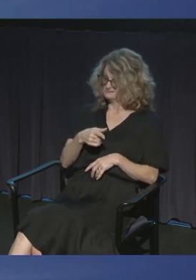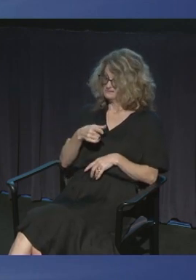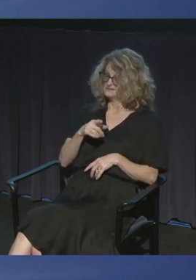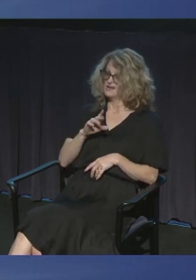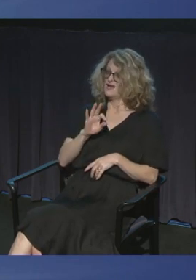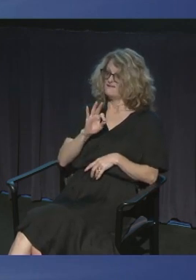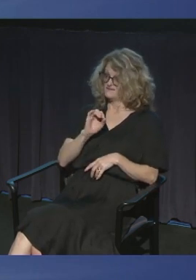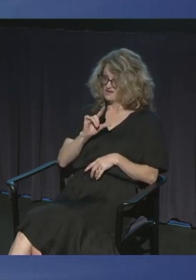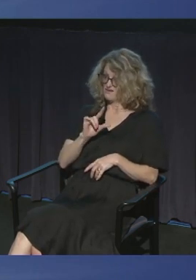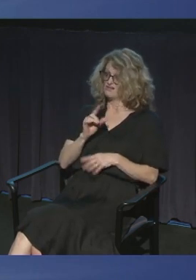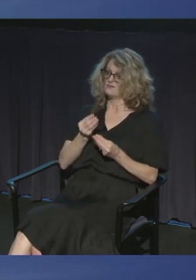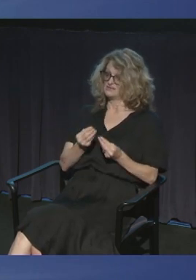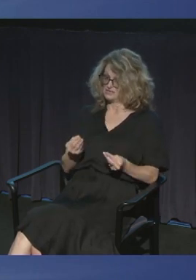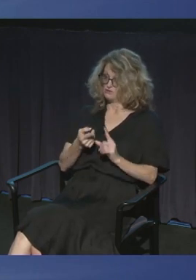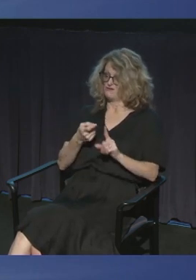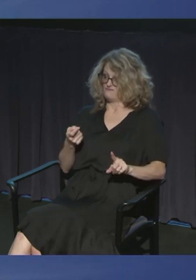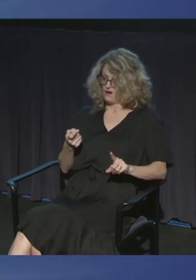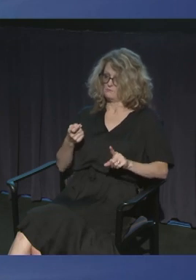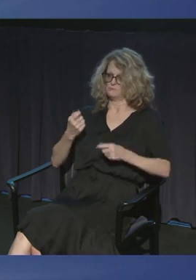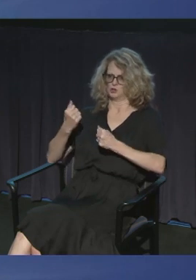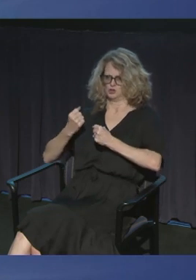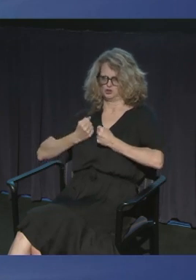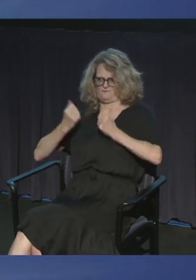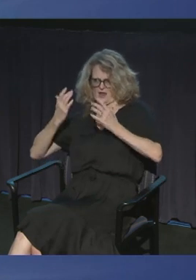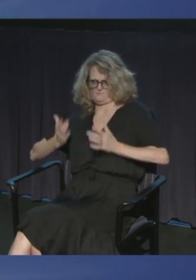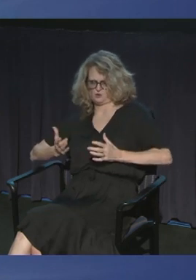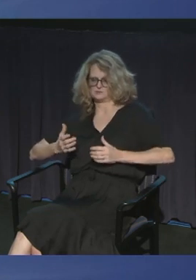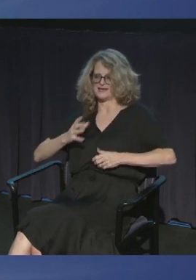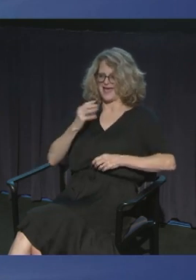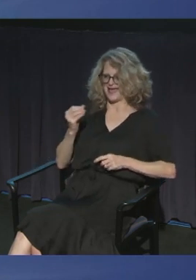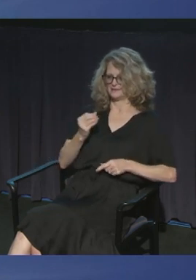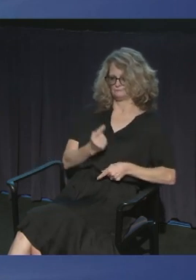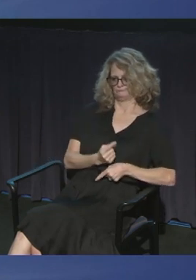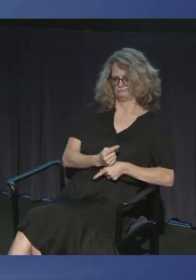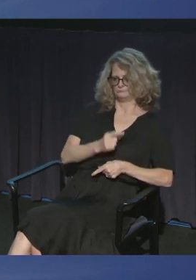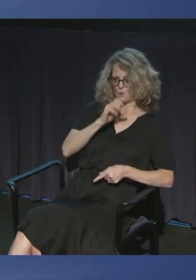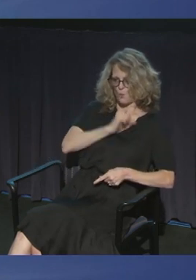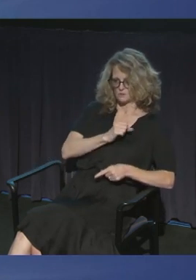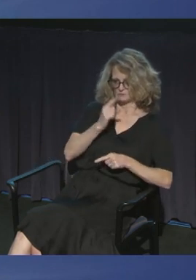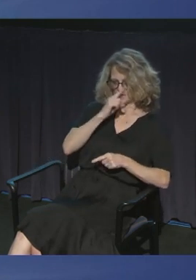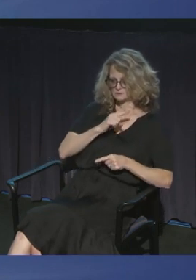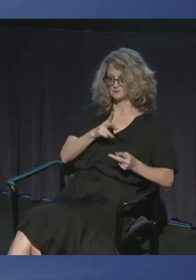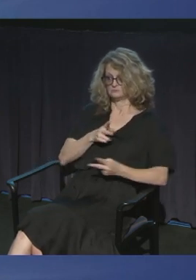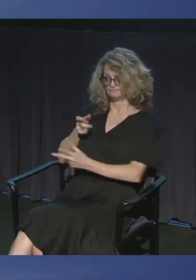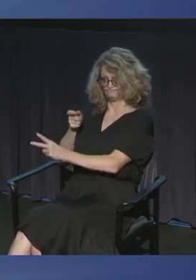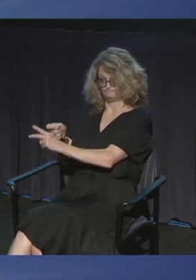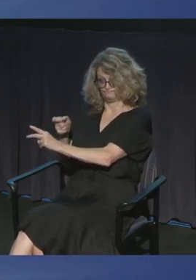FECAL MATERIAL FROM THE LEAD SURVIVORS VERSUS CONTROL OLD MICE. IN WHICH HE FOUND WAS